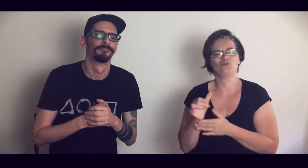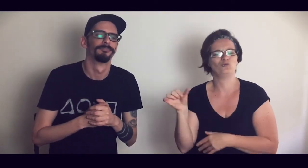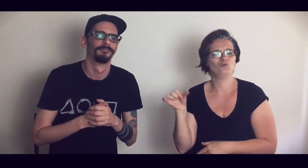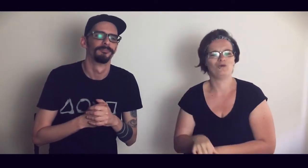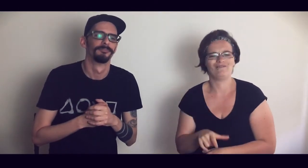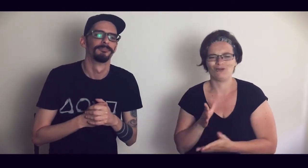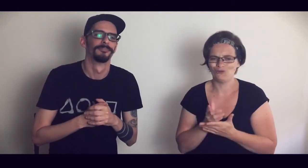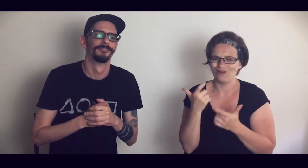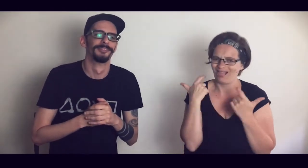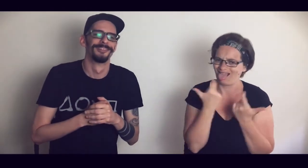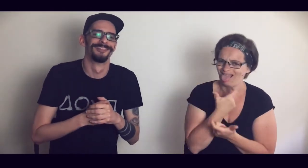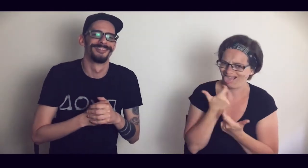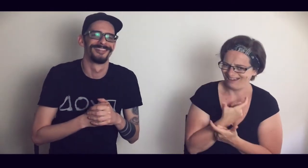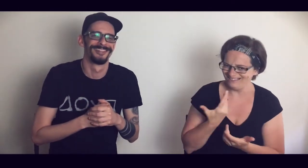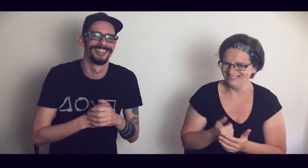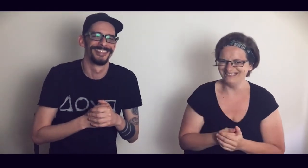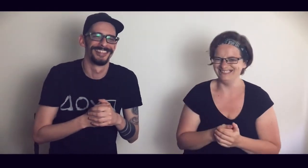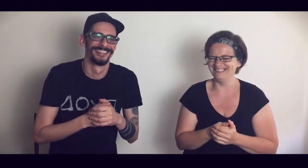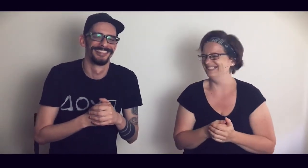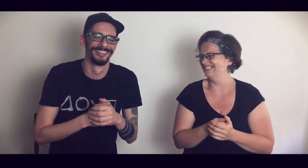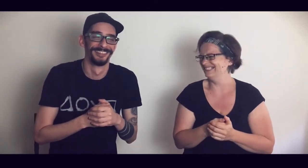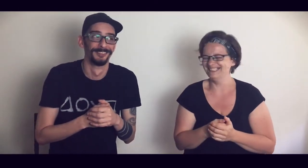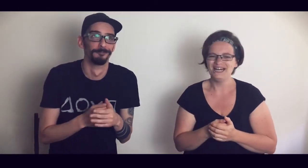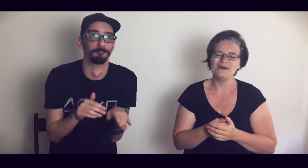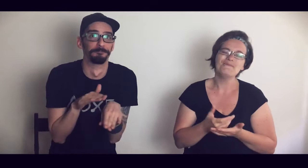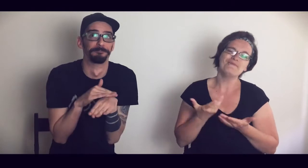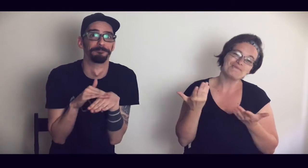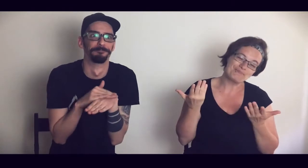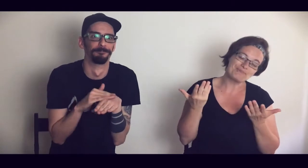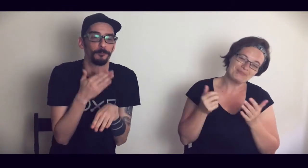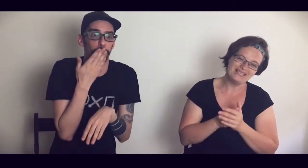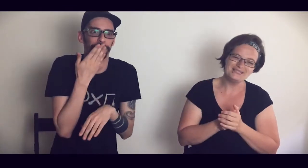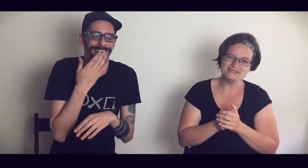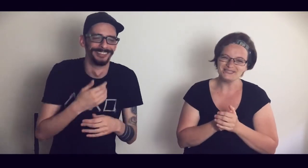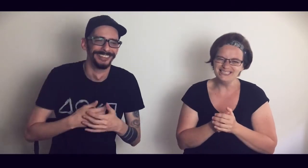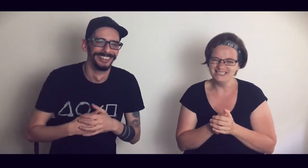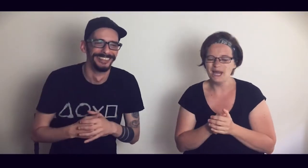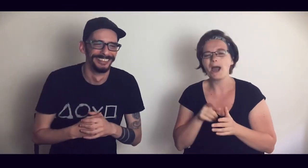You pretty much failed, you laughed a lot. I beg your pardon. Oops.